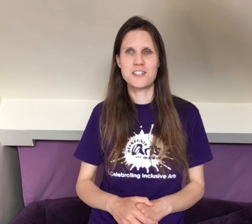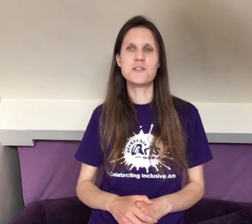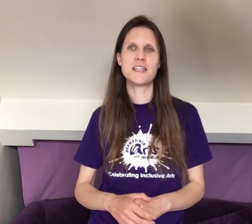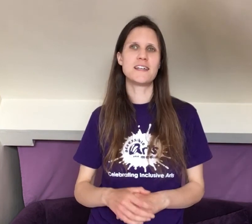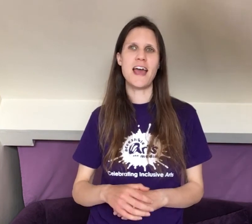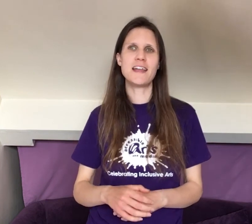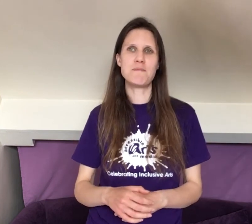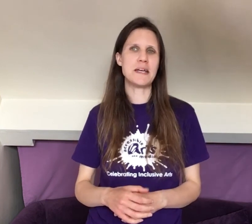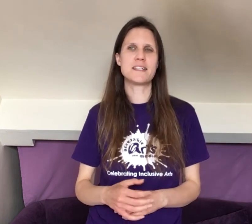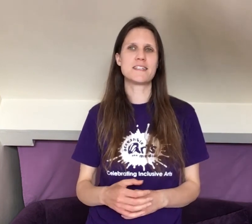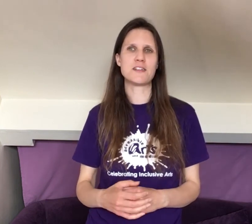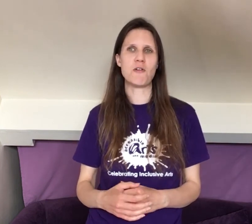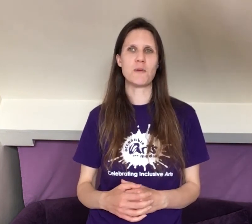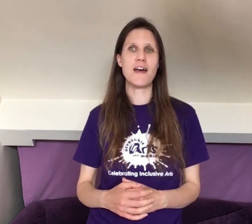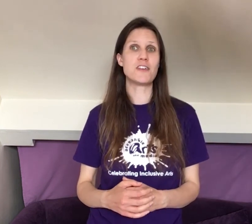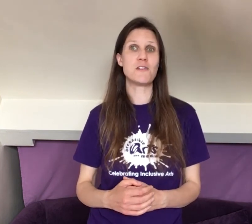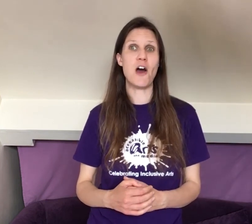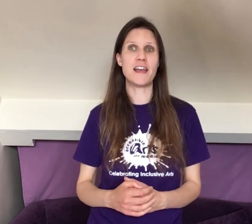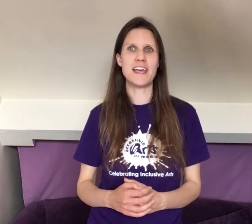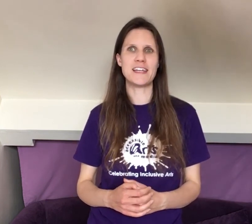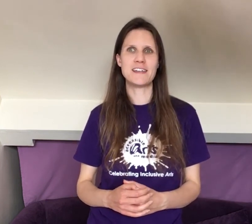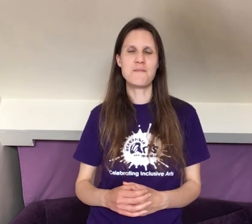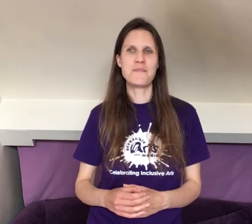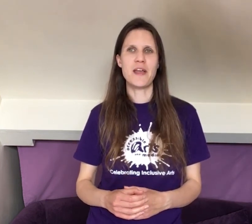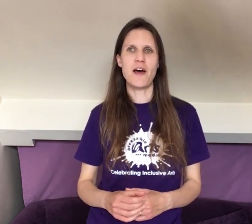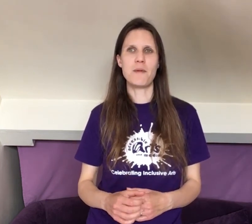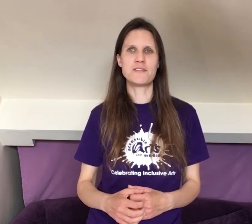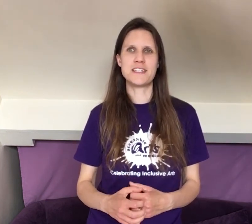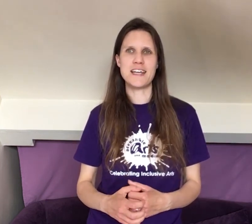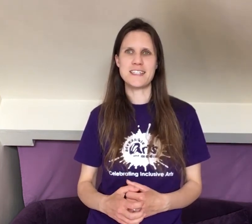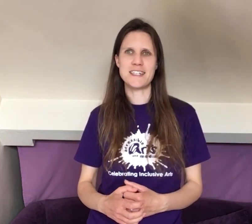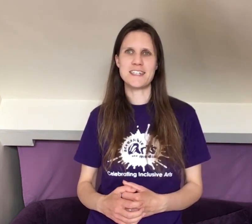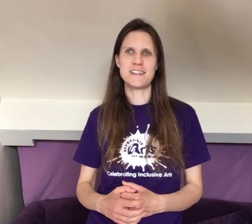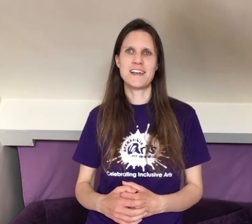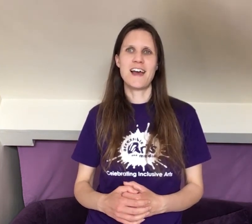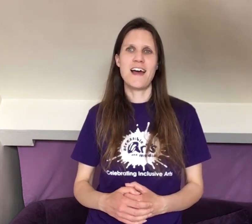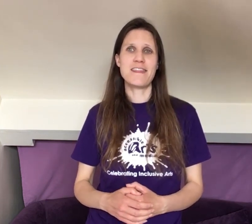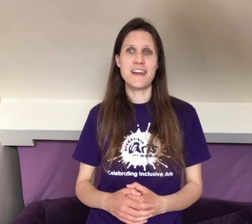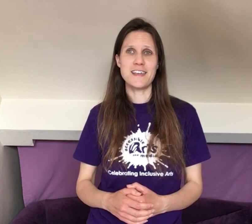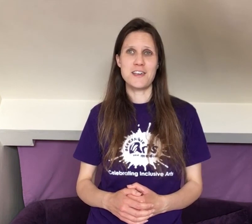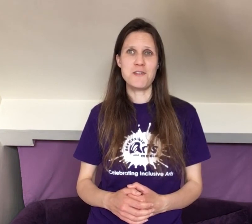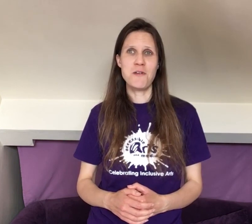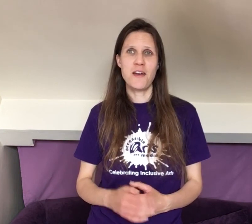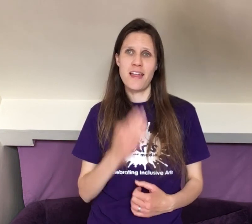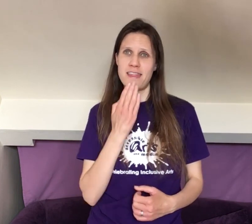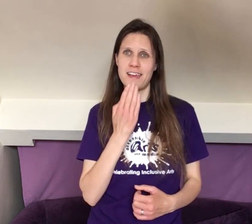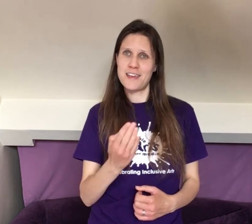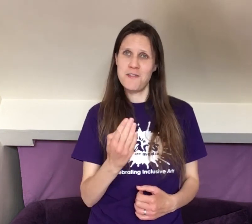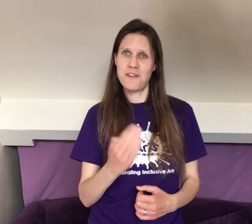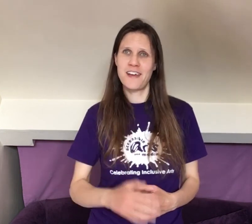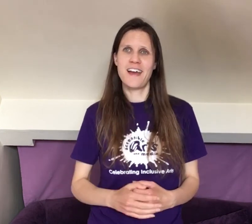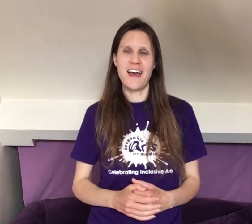So do send any pictures, or whatever you like in, of today’s session. Thank you! Thank you!